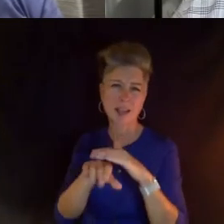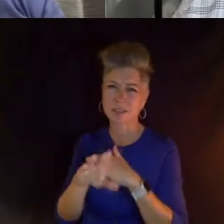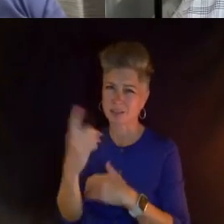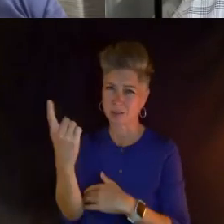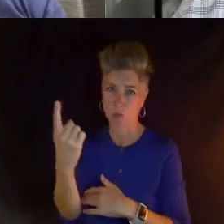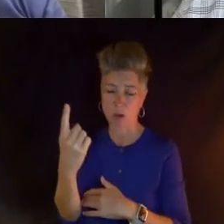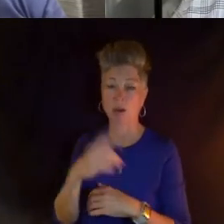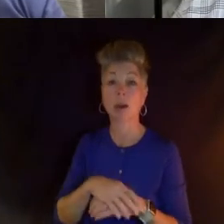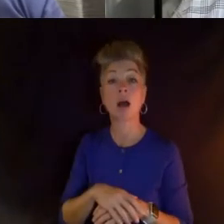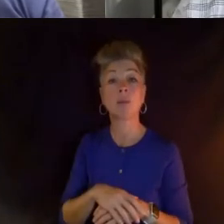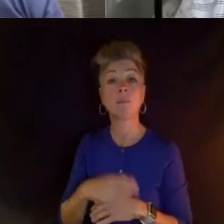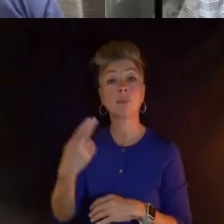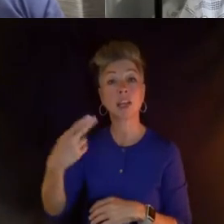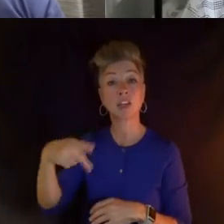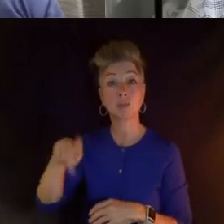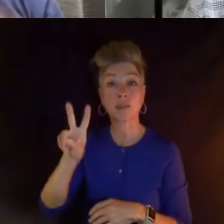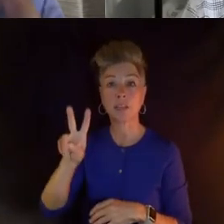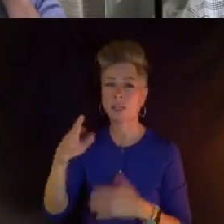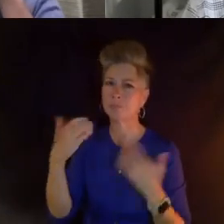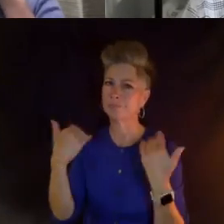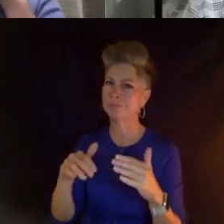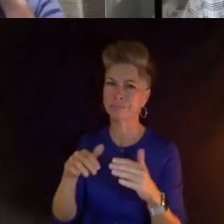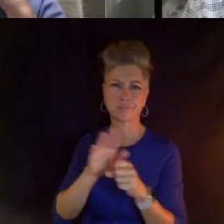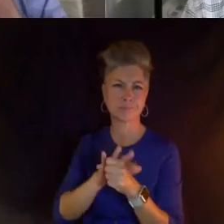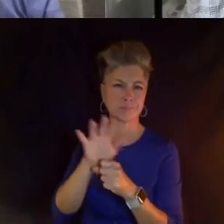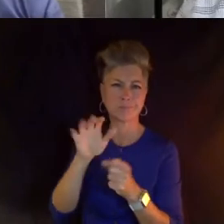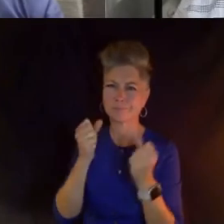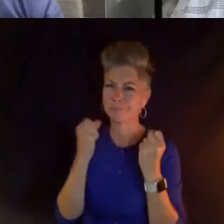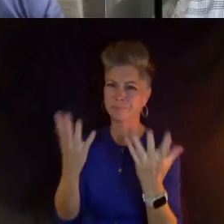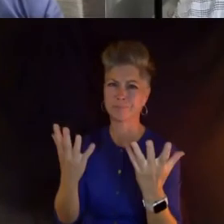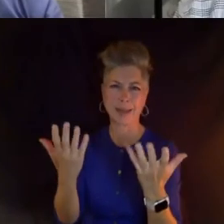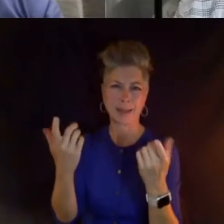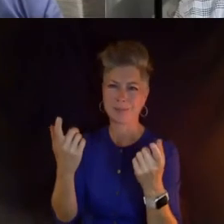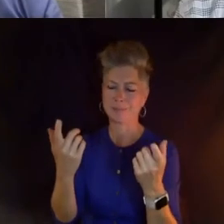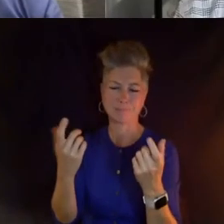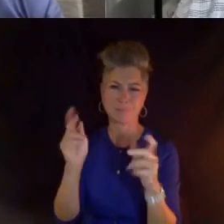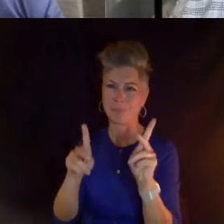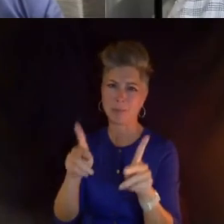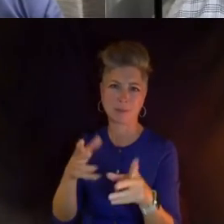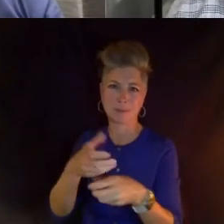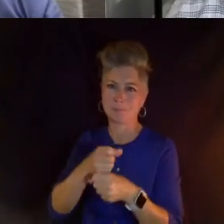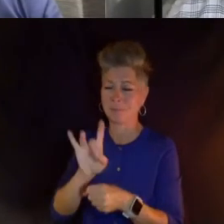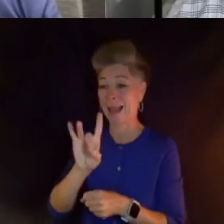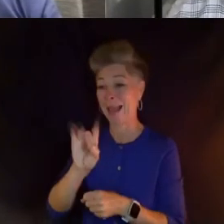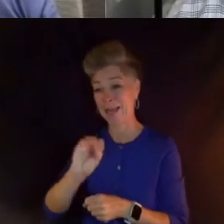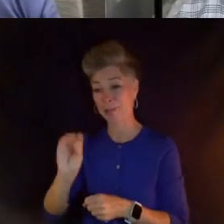HPV is an exceedingly common virus, 80% of sexually active people acquire it at one point in their life or another.